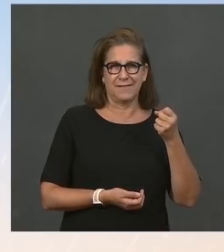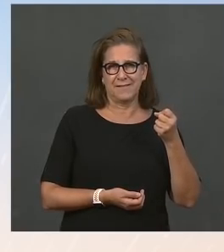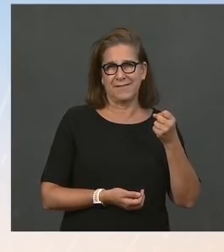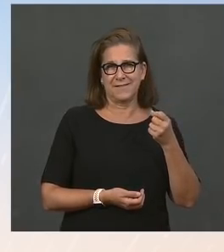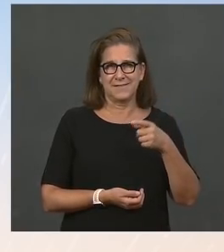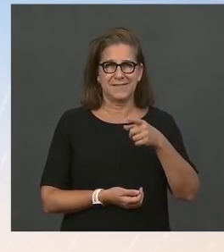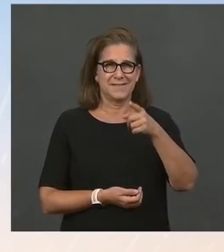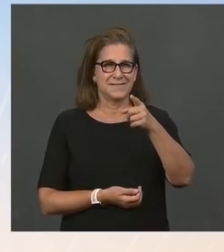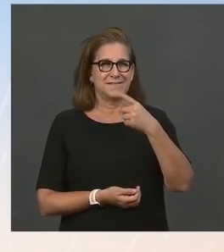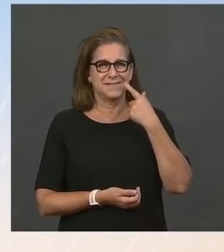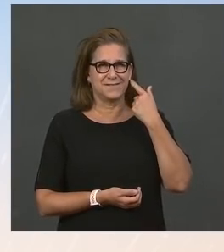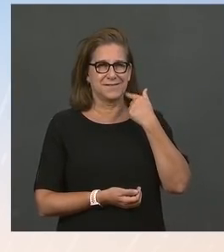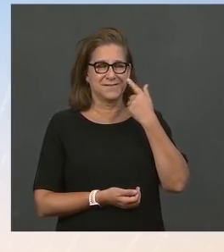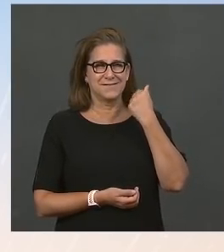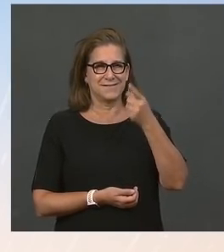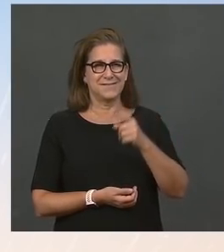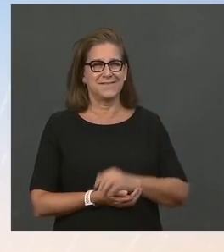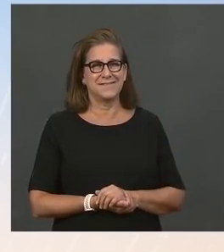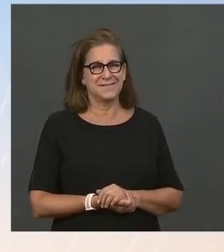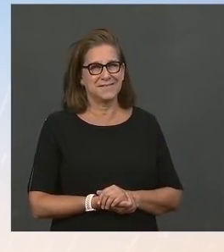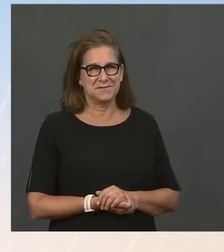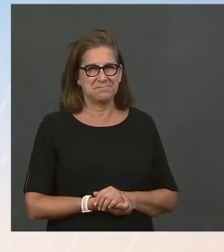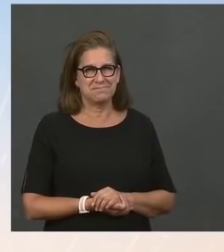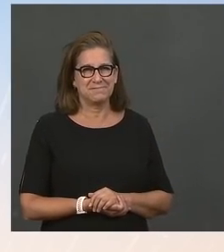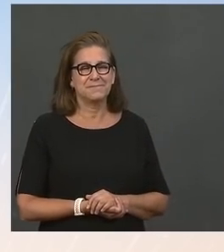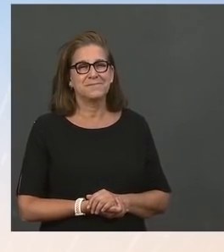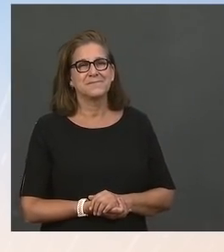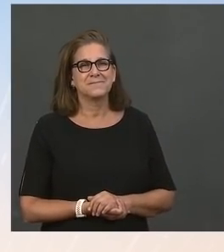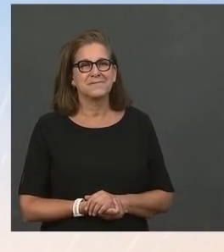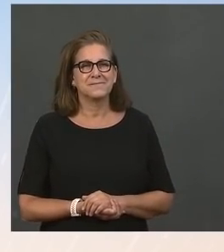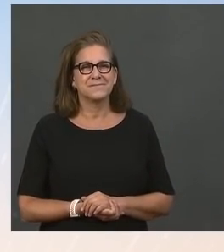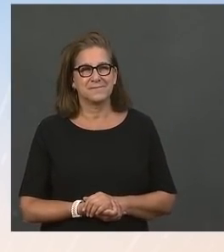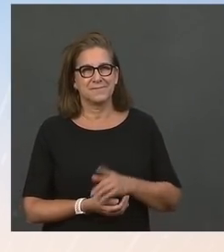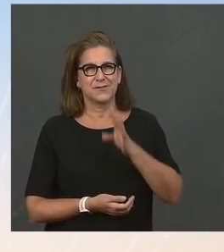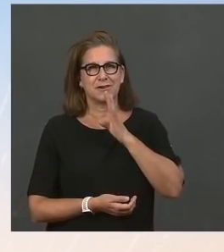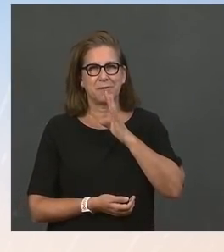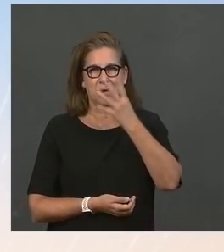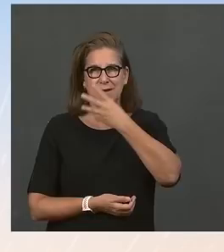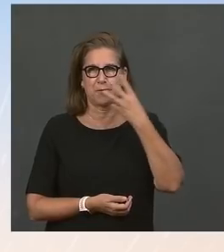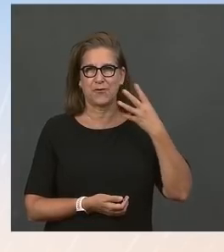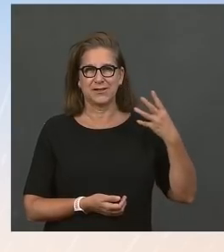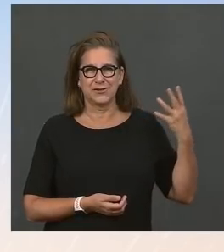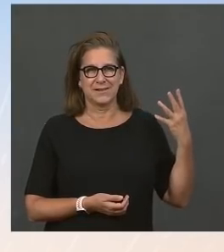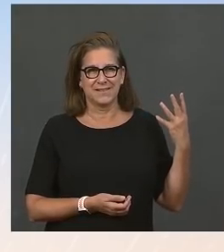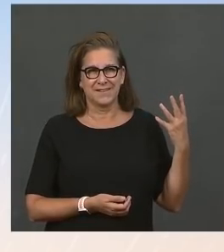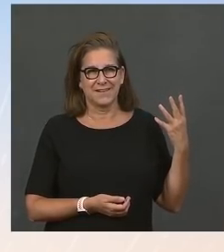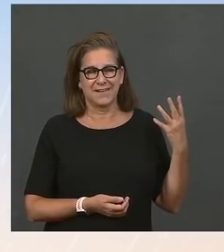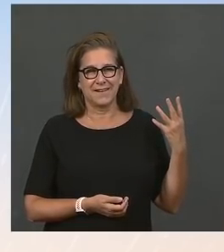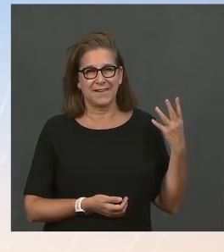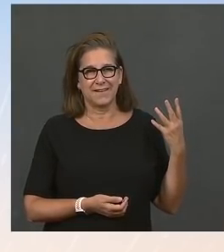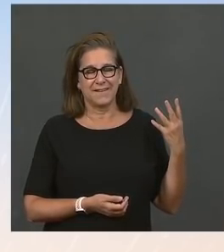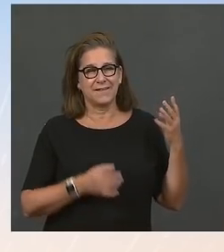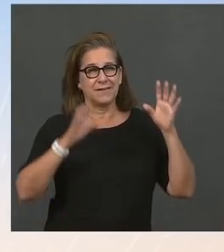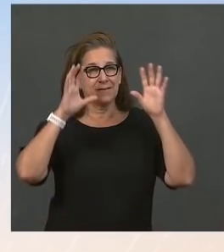On immigration, though, the President said yesterday that the administration's stance is that it is opposed to MPP -- the Remain in Mexico policy. >> Ms. Psaki: Yeah.